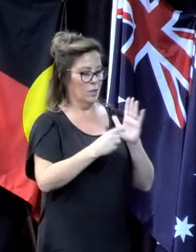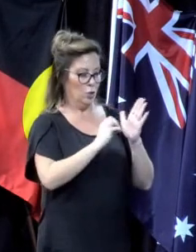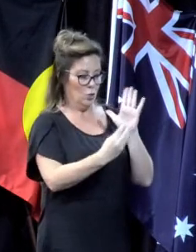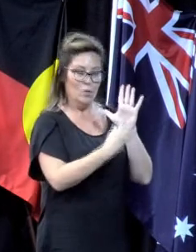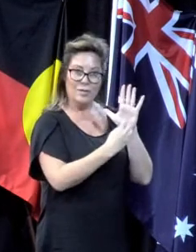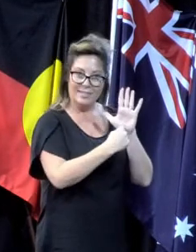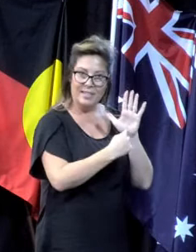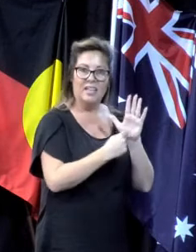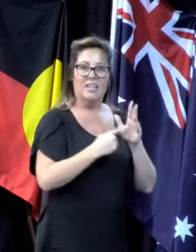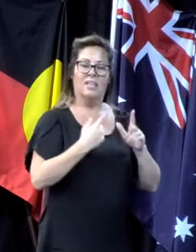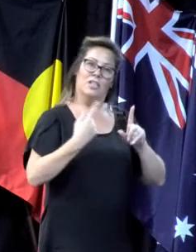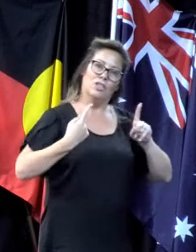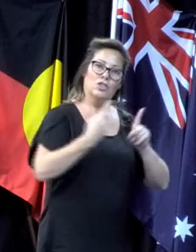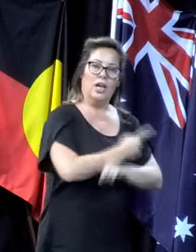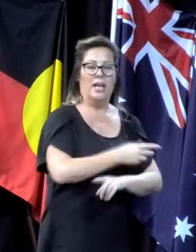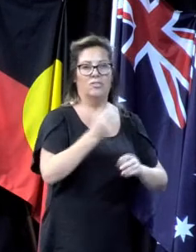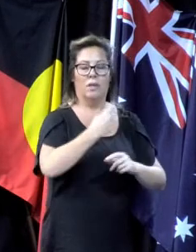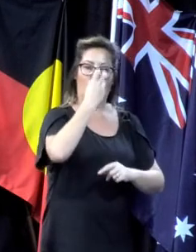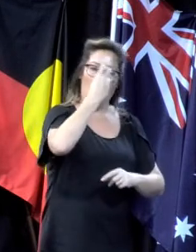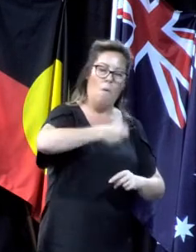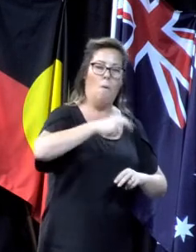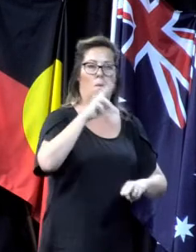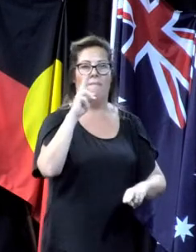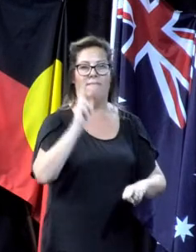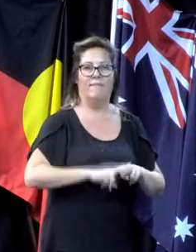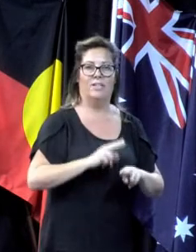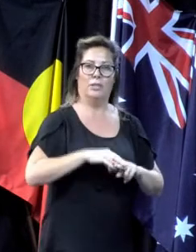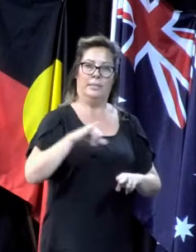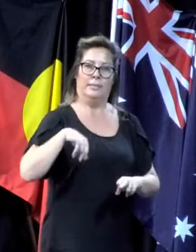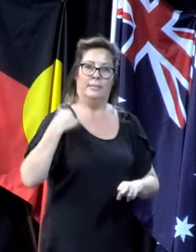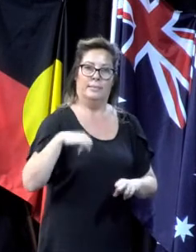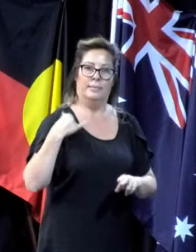to include an increased number of teachers allocated to schools with